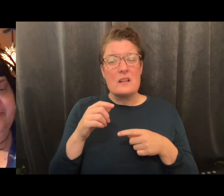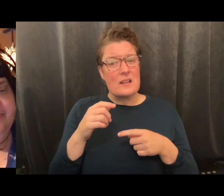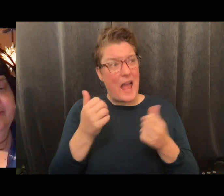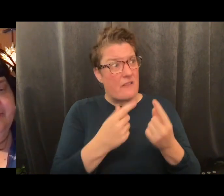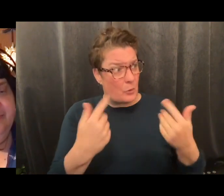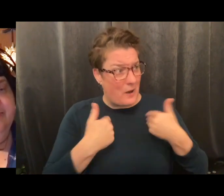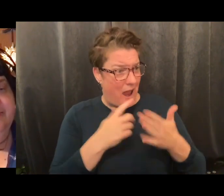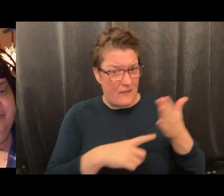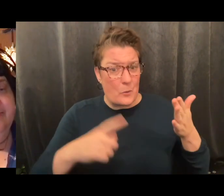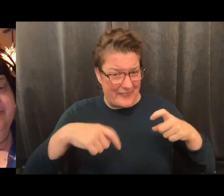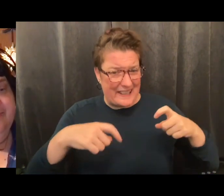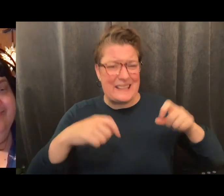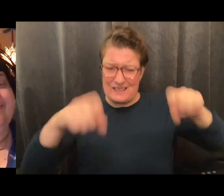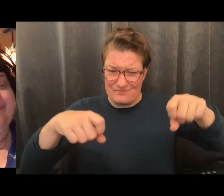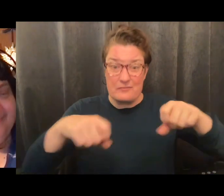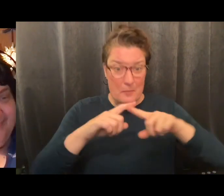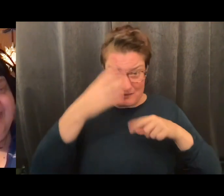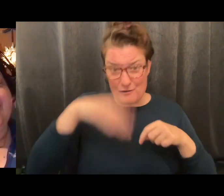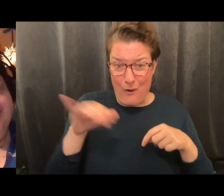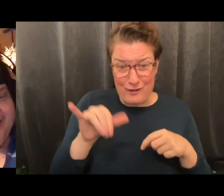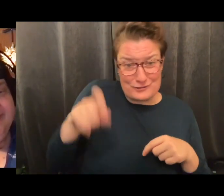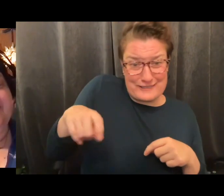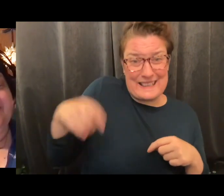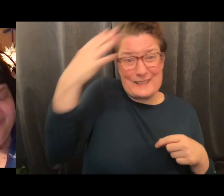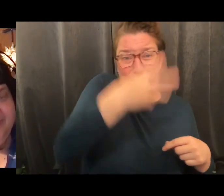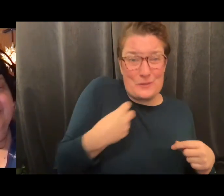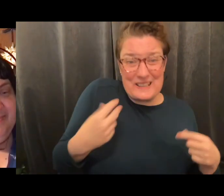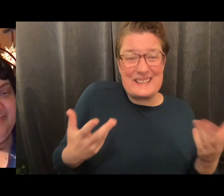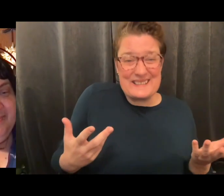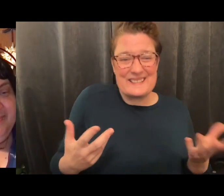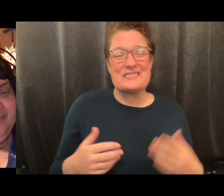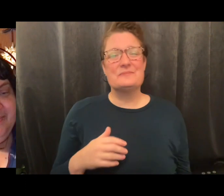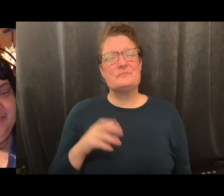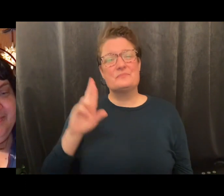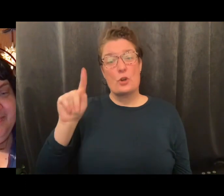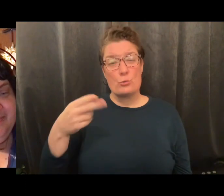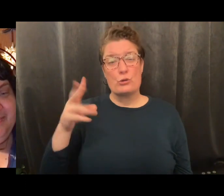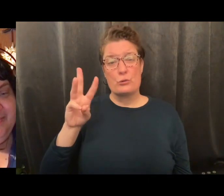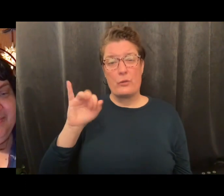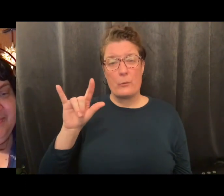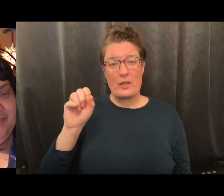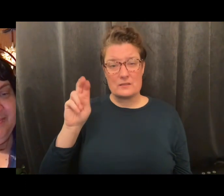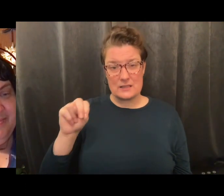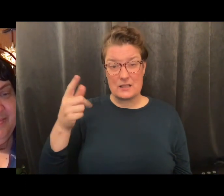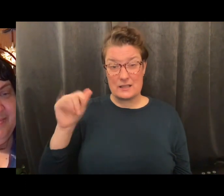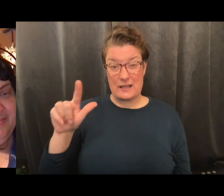So, uh, Ruth Wilson Gilmore, who's just another amazing abolitionist, Dr.